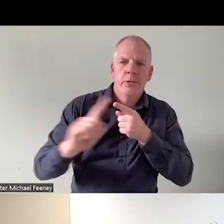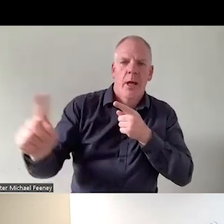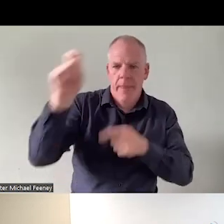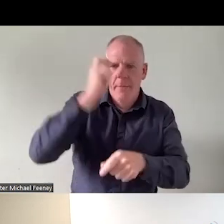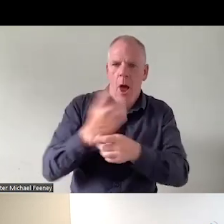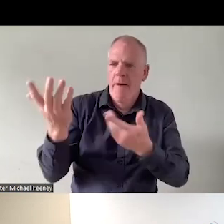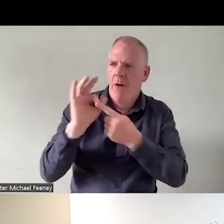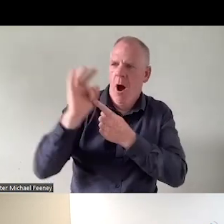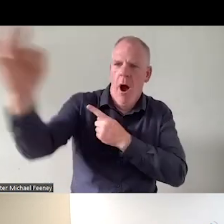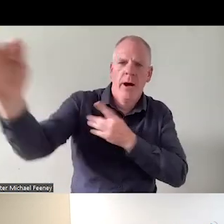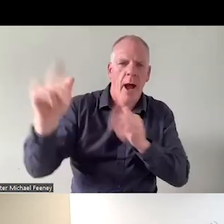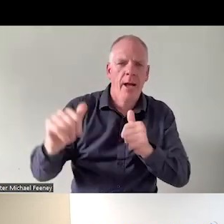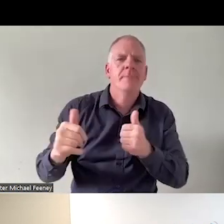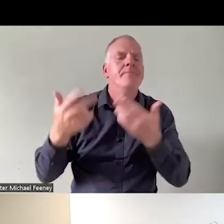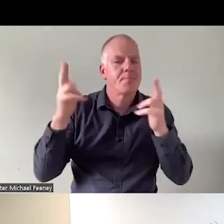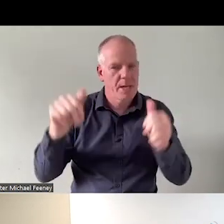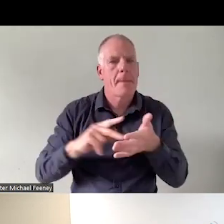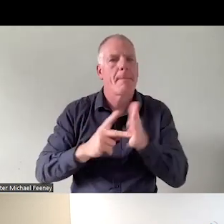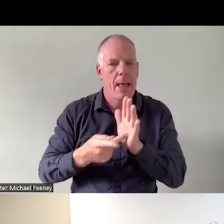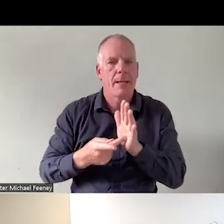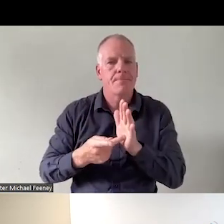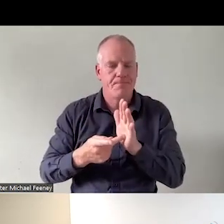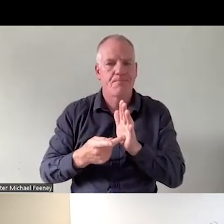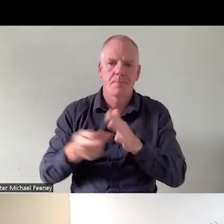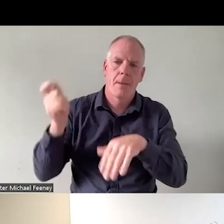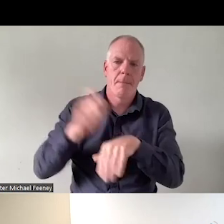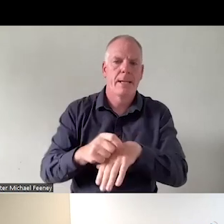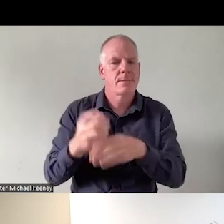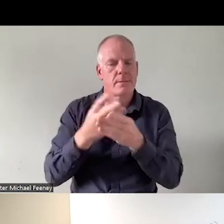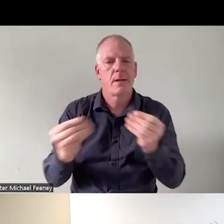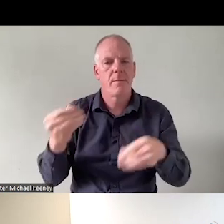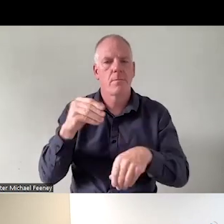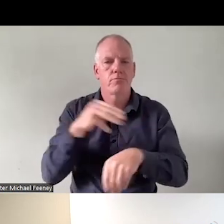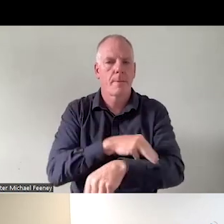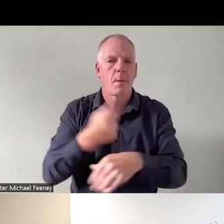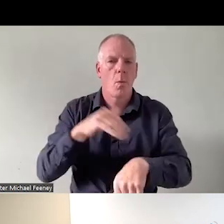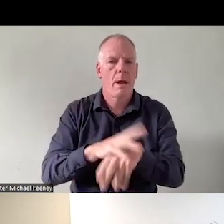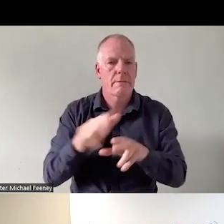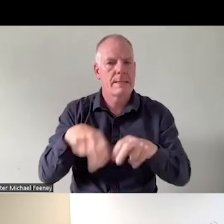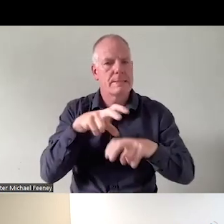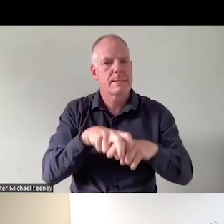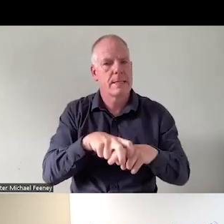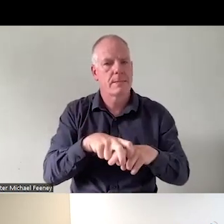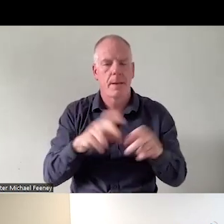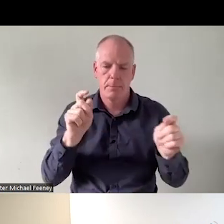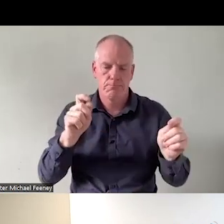so that you can plan the most appropriate solution. You may need to reposition things if necessary.